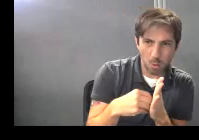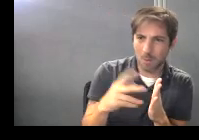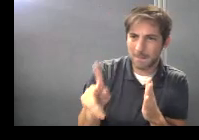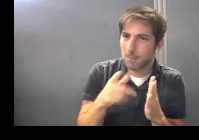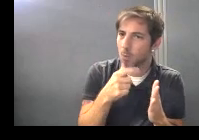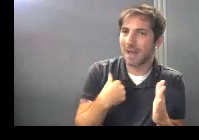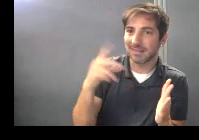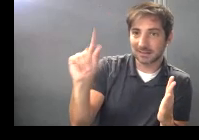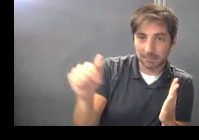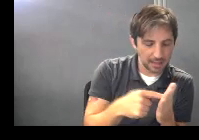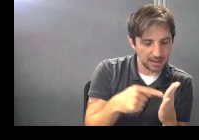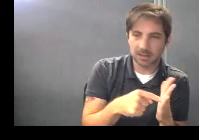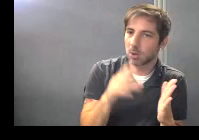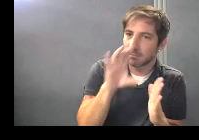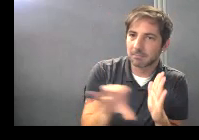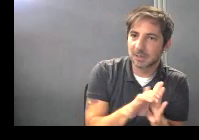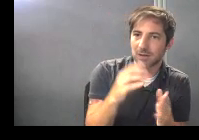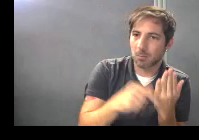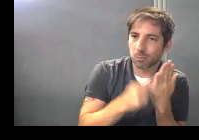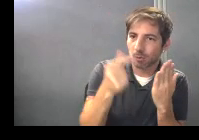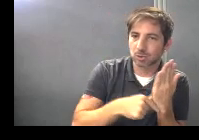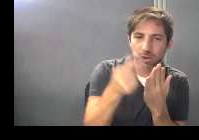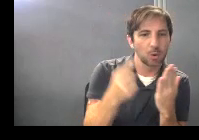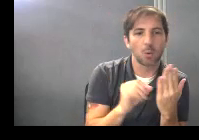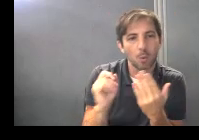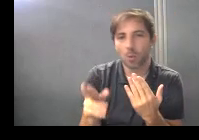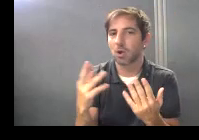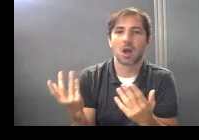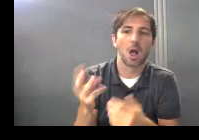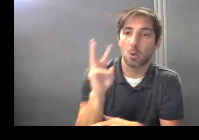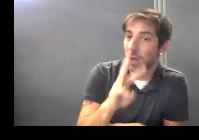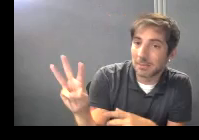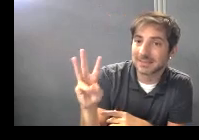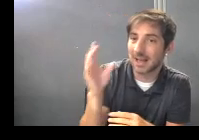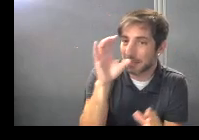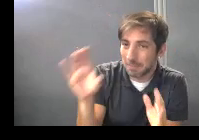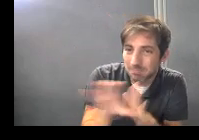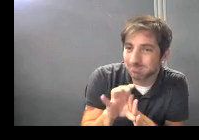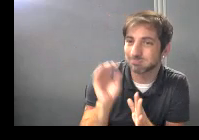PHOTOS ON YOUR WEBSITE. ALSO, ANYTHING ELSE THAT YOU DO, WE'LL TALK